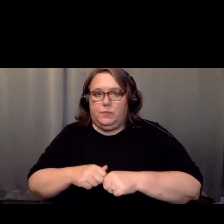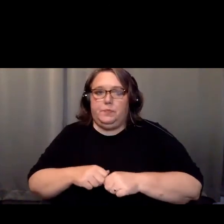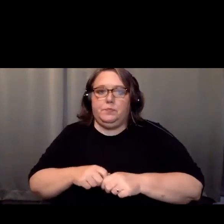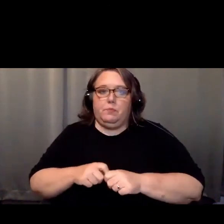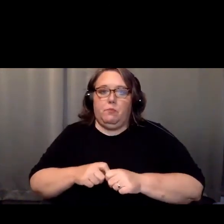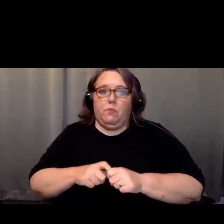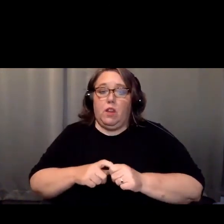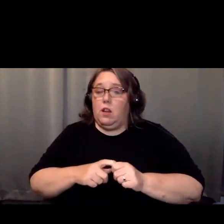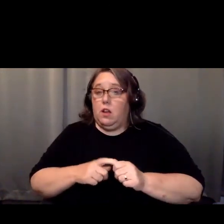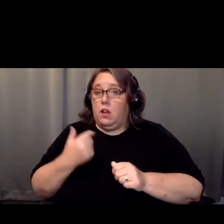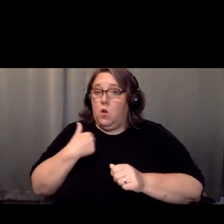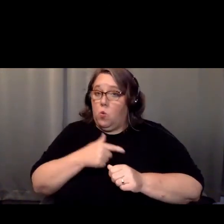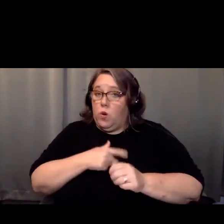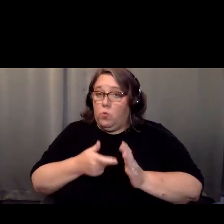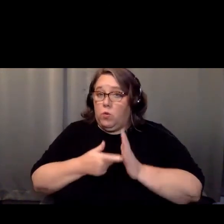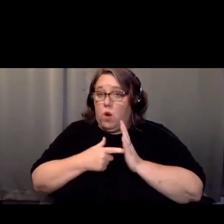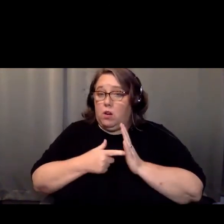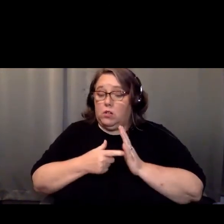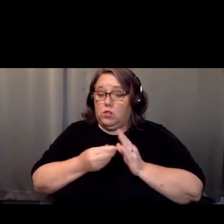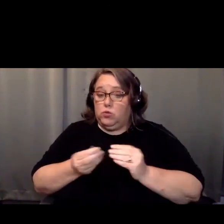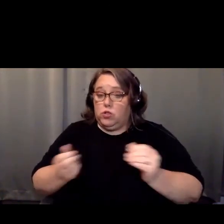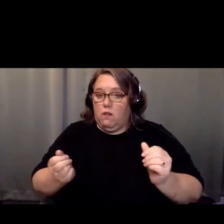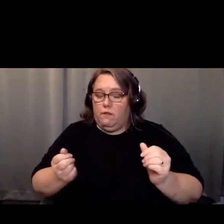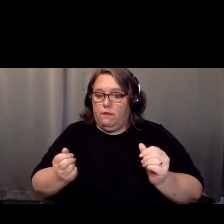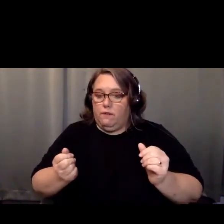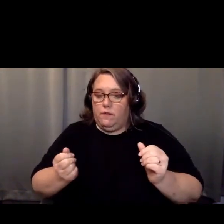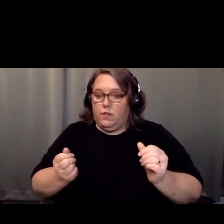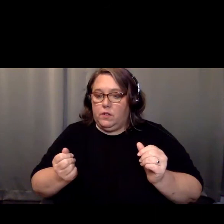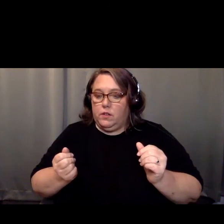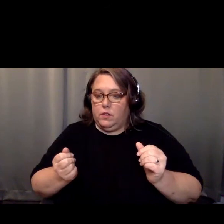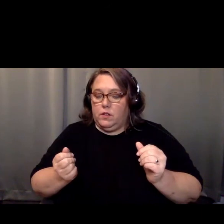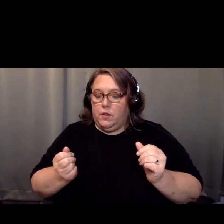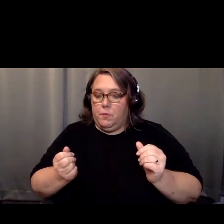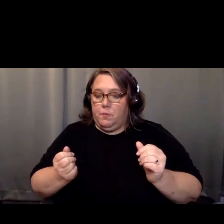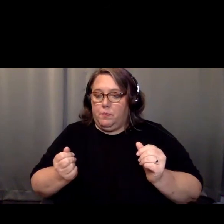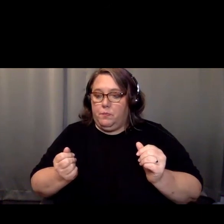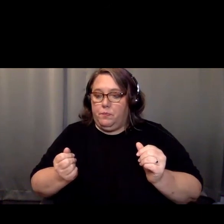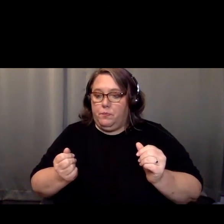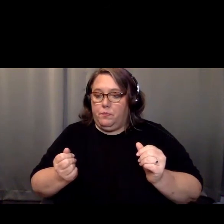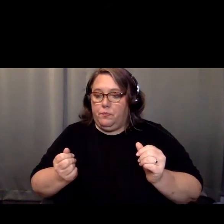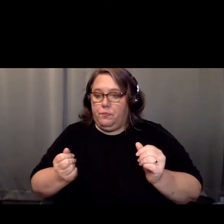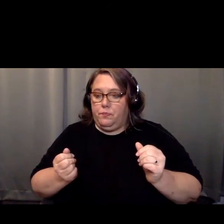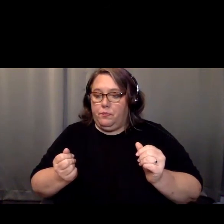at the lowest level, meaning that initially, we're going to attempt to resolve those issues directly